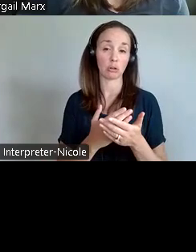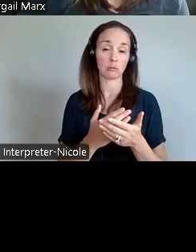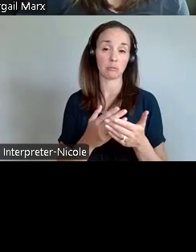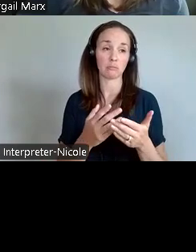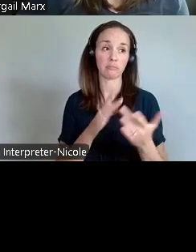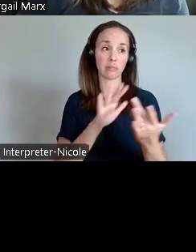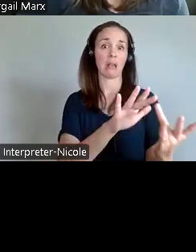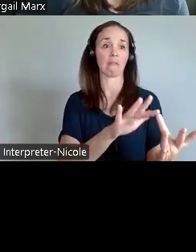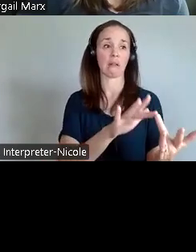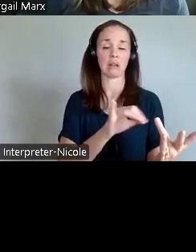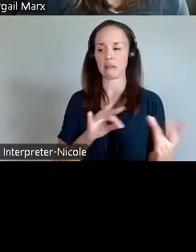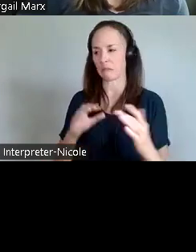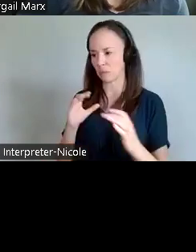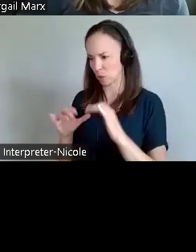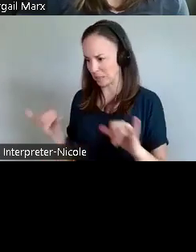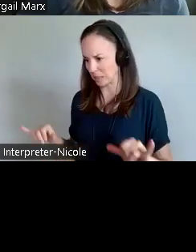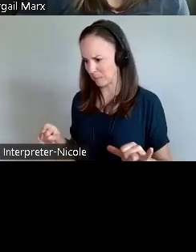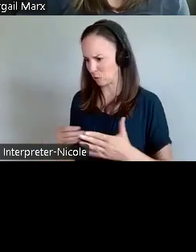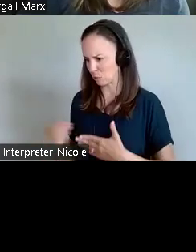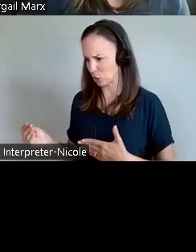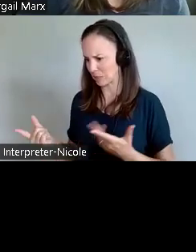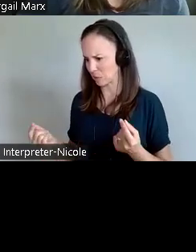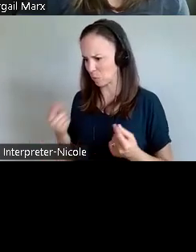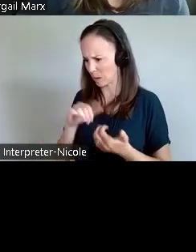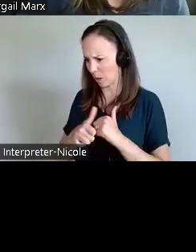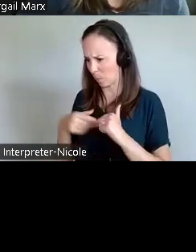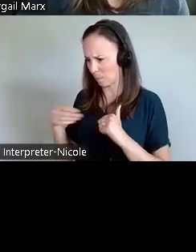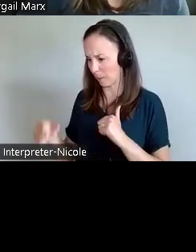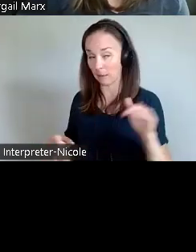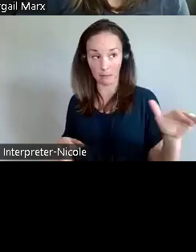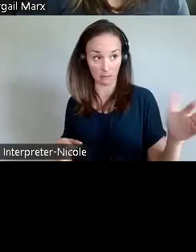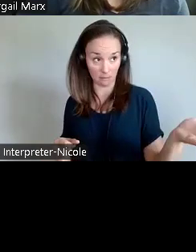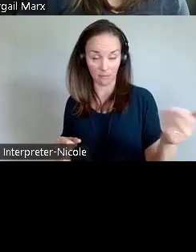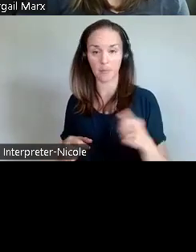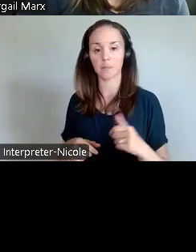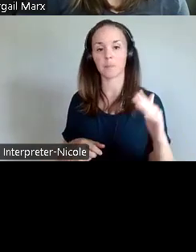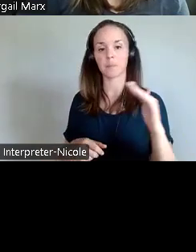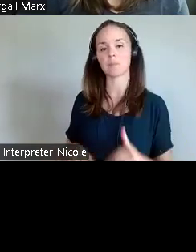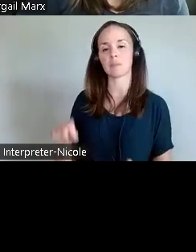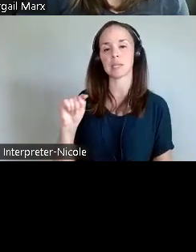if communication systems need to be purchased. And then the telecommunications equipment program,